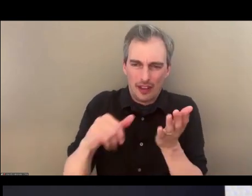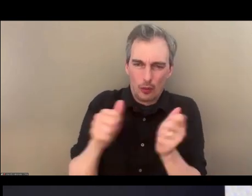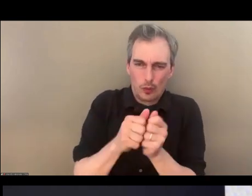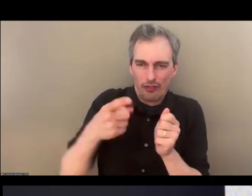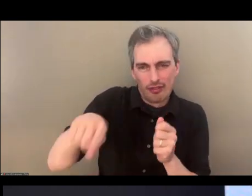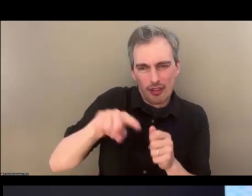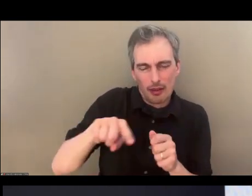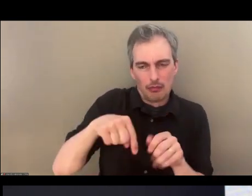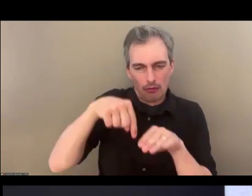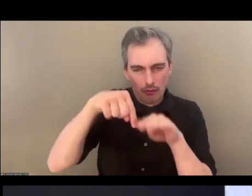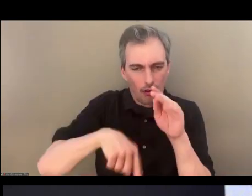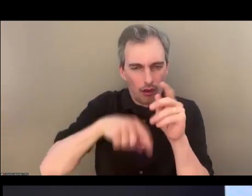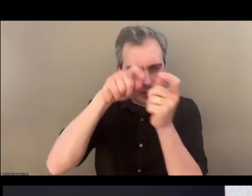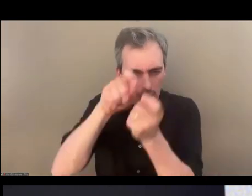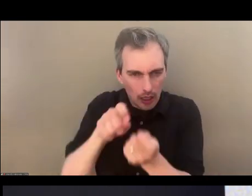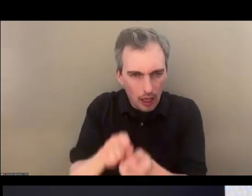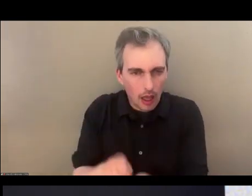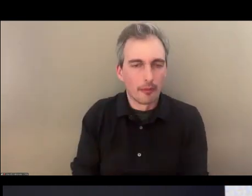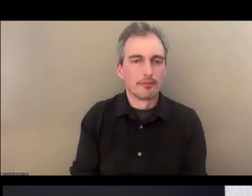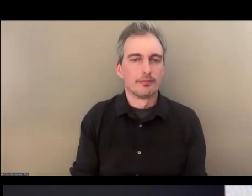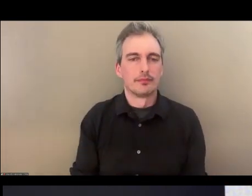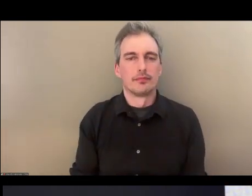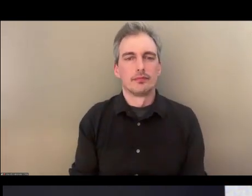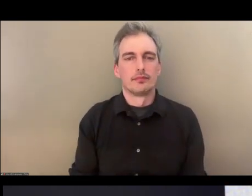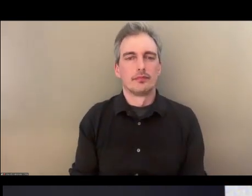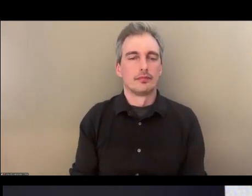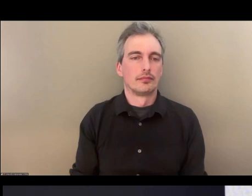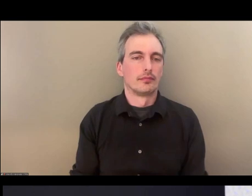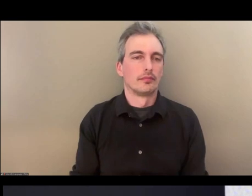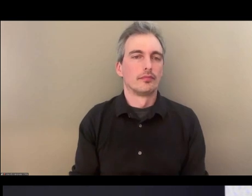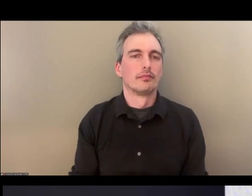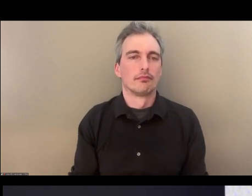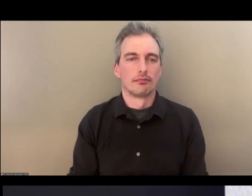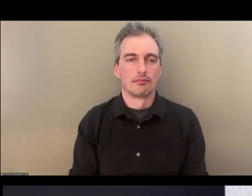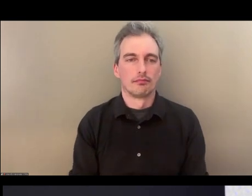And I have the link text piece here highlighted on my screen. Oops.